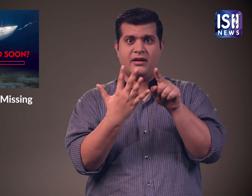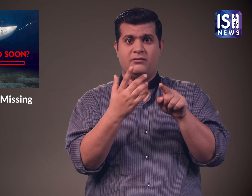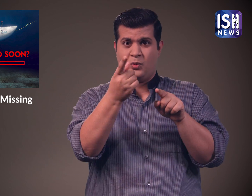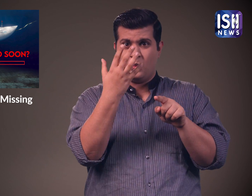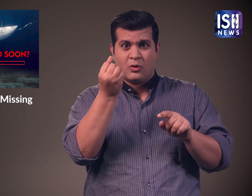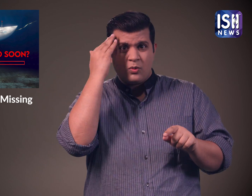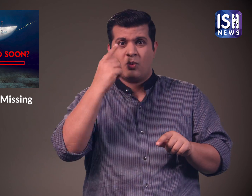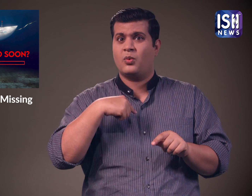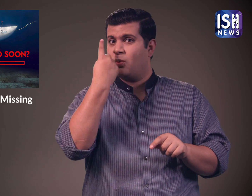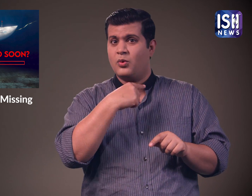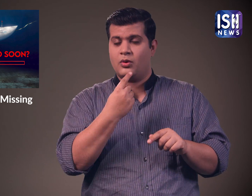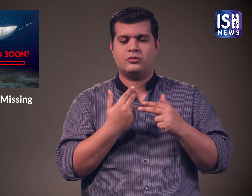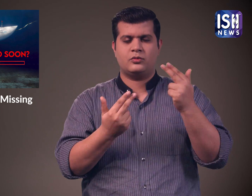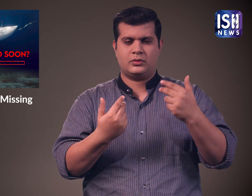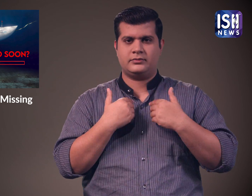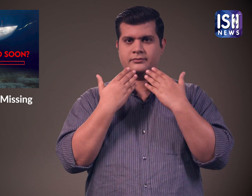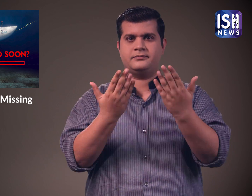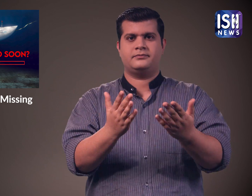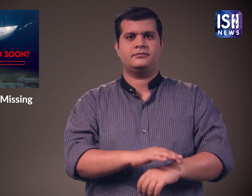Do you want to know who these people are? Let me tell you.